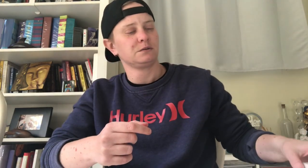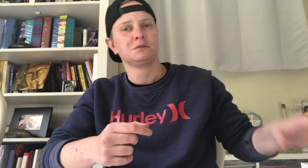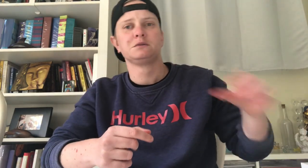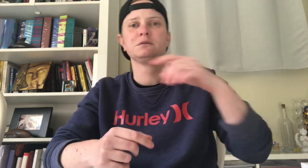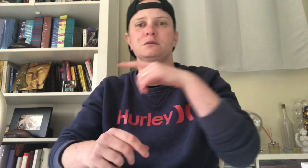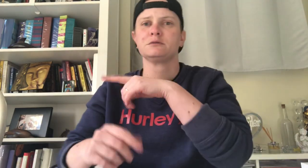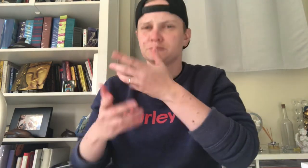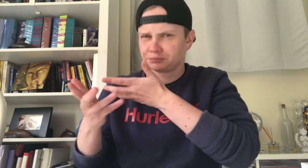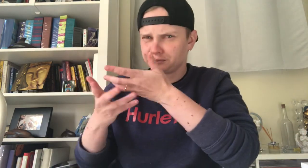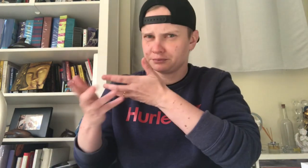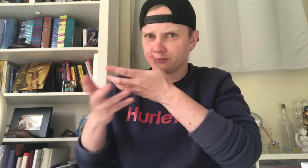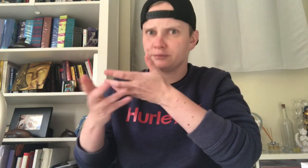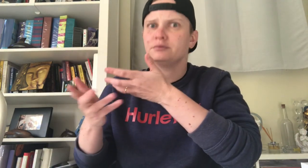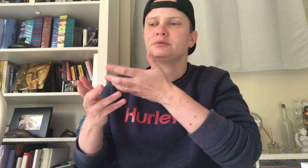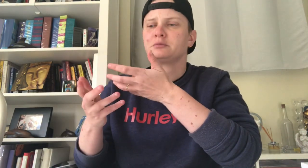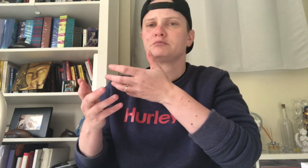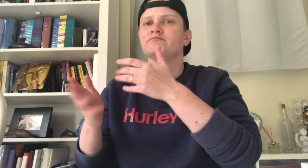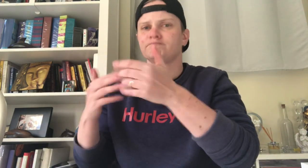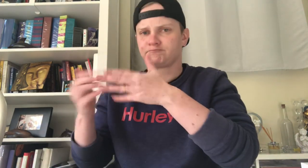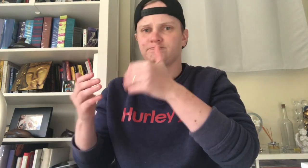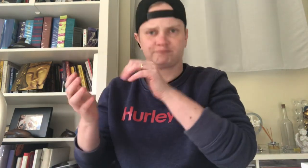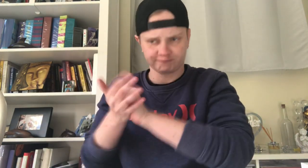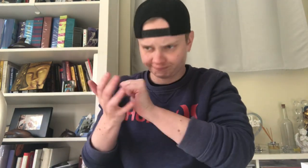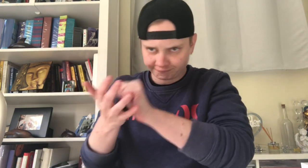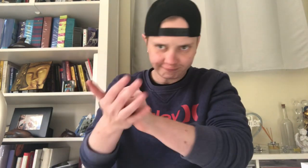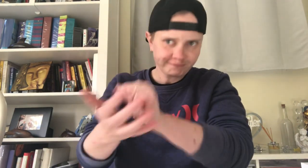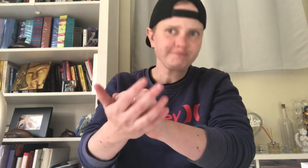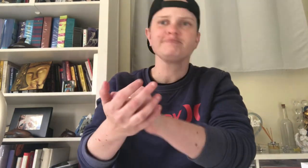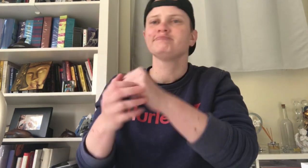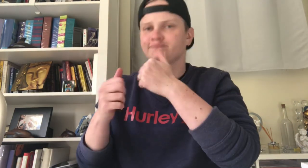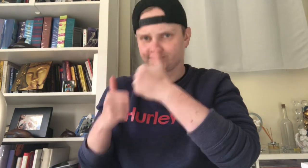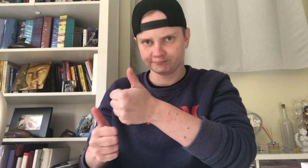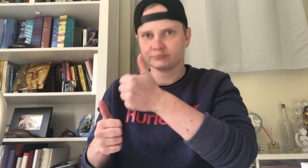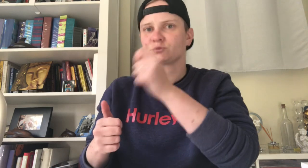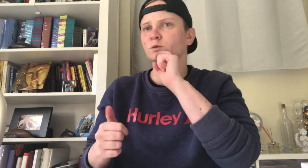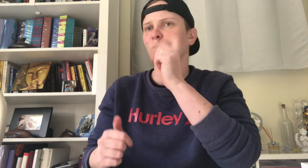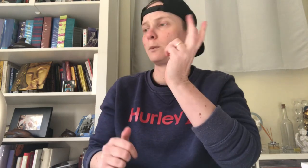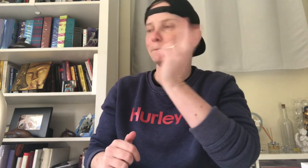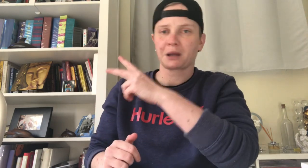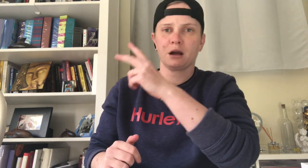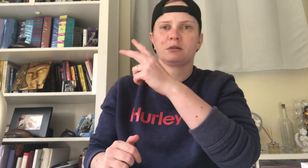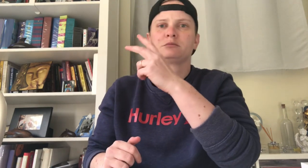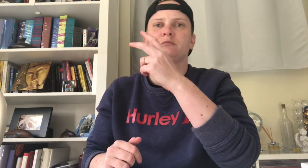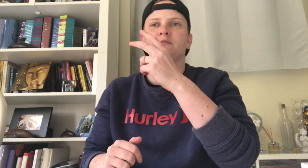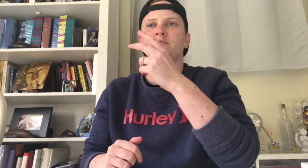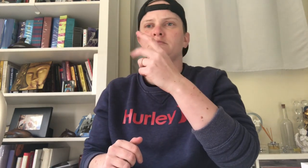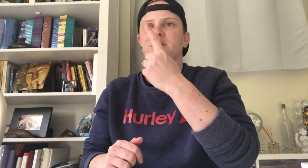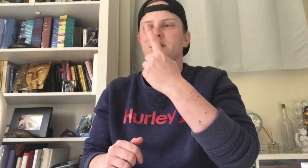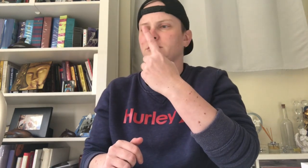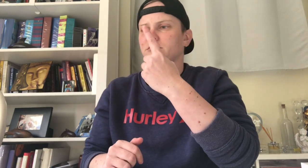So I sorted out the time with my nurse and have it arranged to give me shot so I'll have to go back soon in